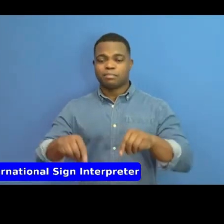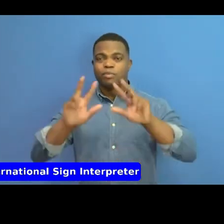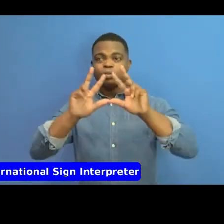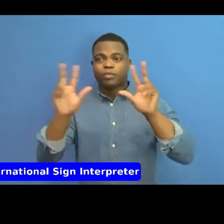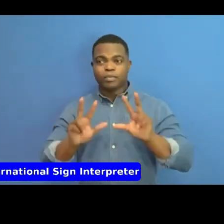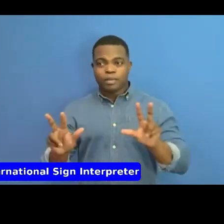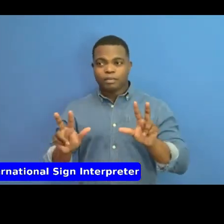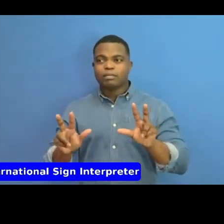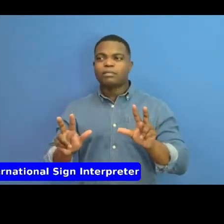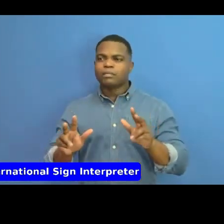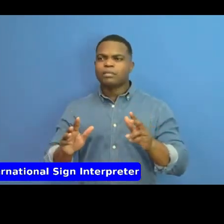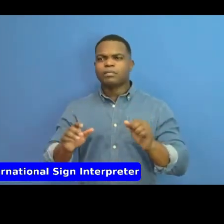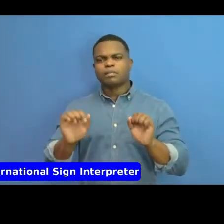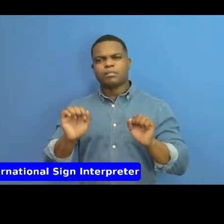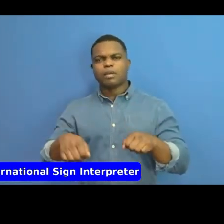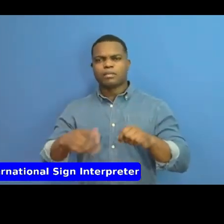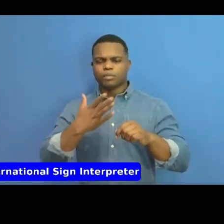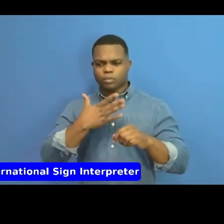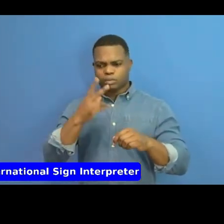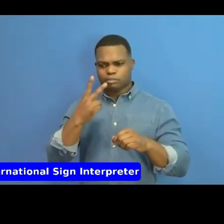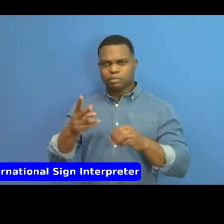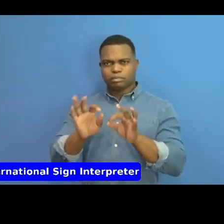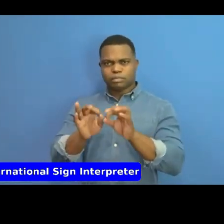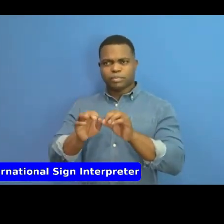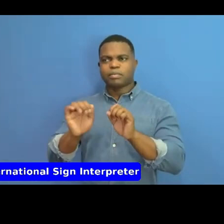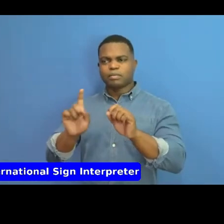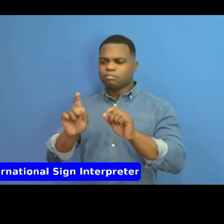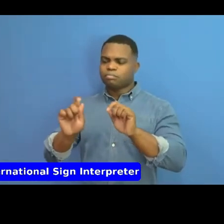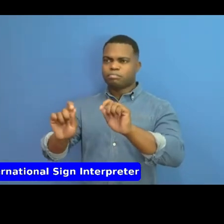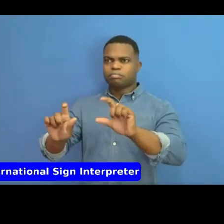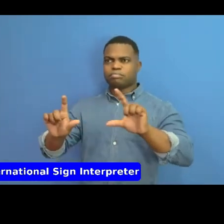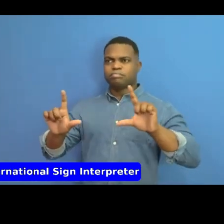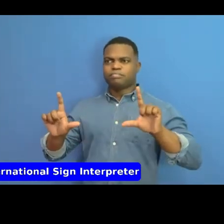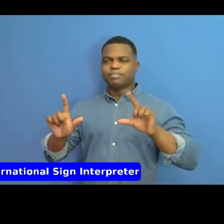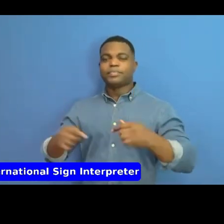I am Asa Richardsdottir, Secretary General of ITM and Chair of Perform Europe,